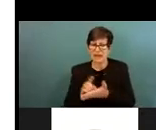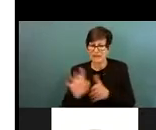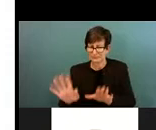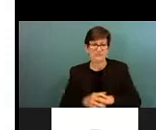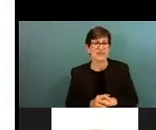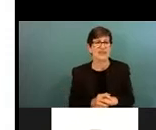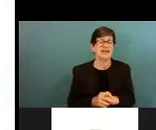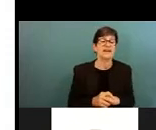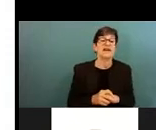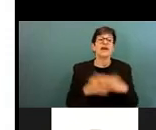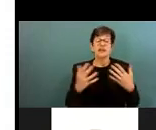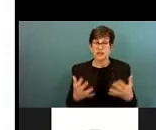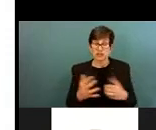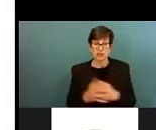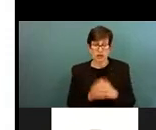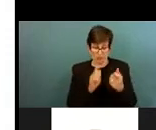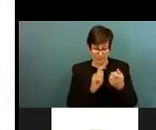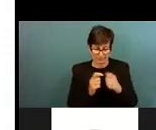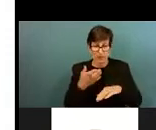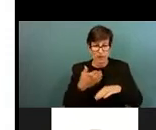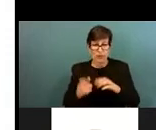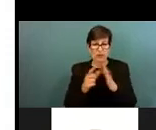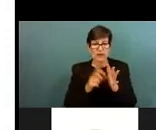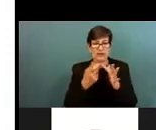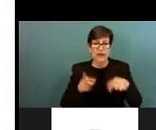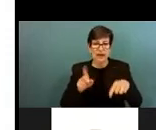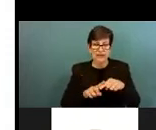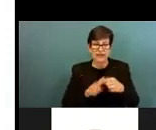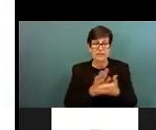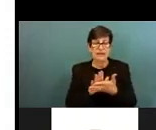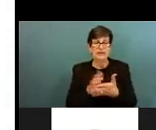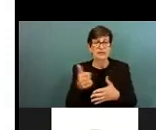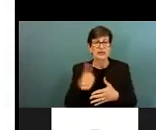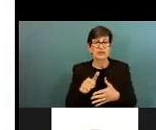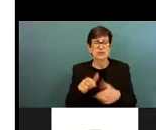So the revised Index, as I said, involves a new survey instrument, which is dedicated